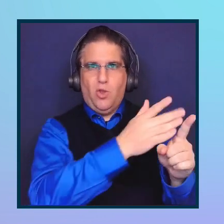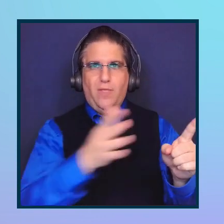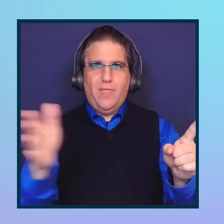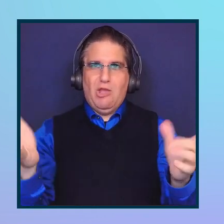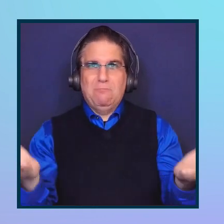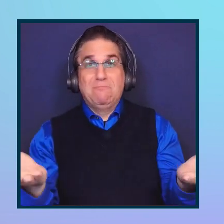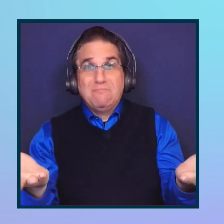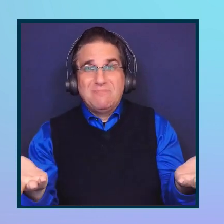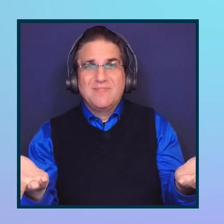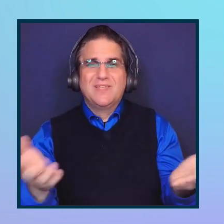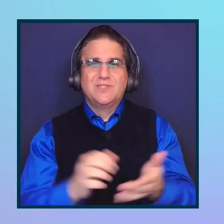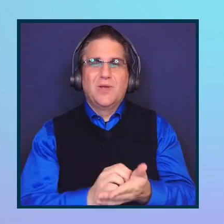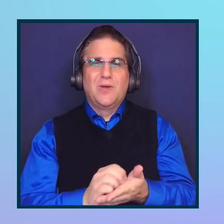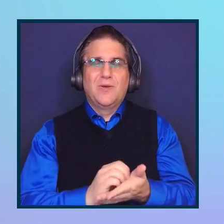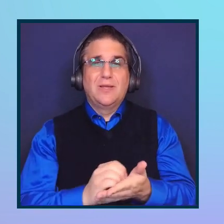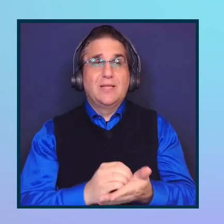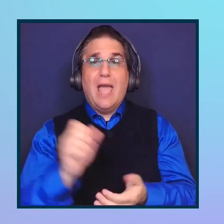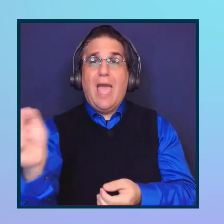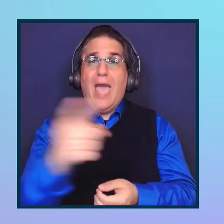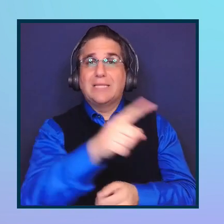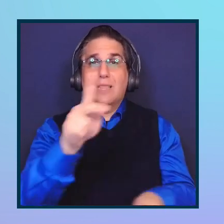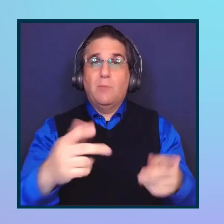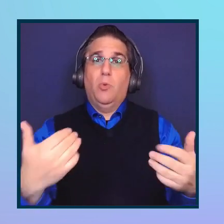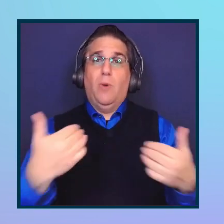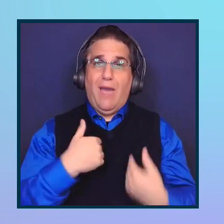But some of them talk to people with disabilities and see what they like and